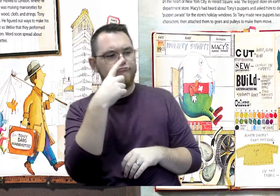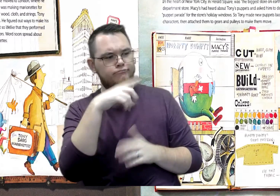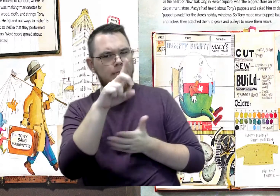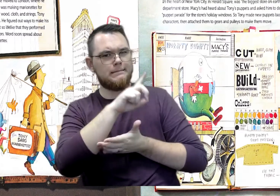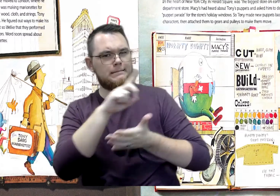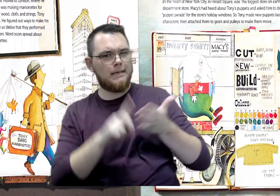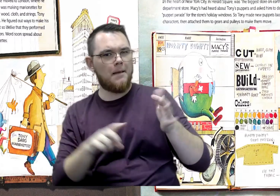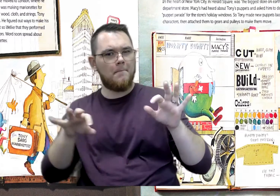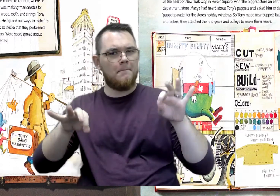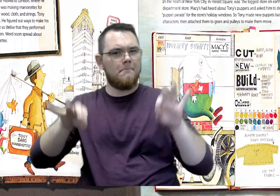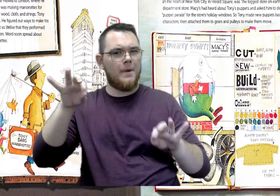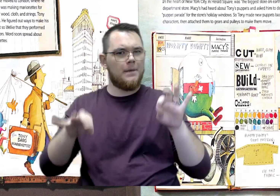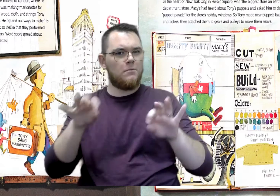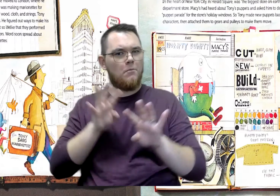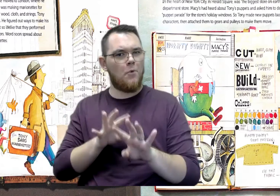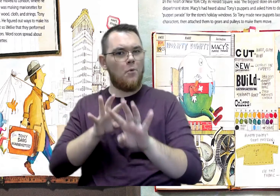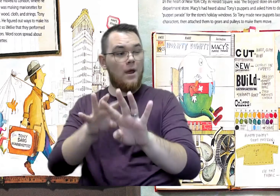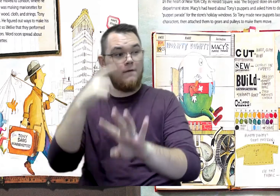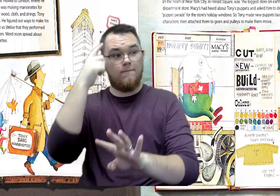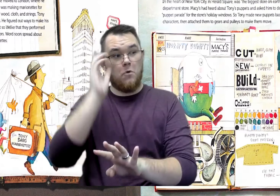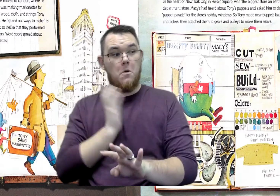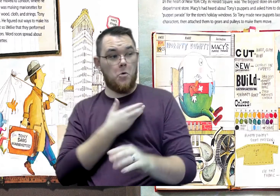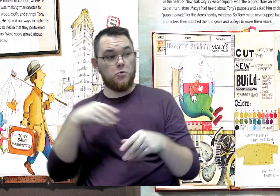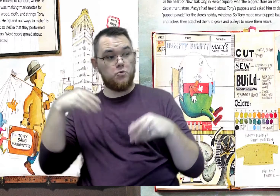for the store’s holiday windows.